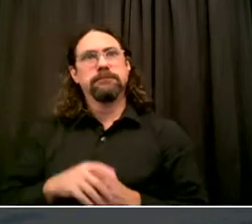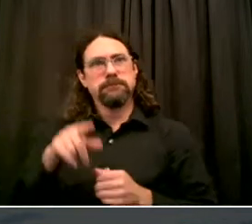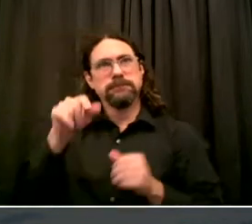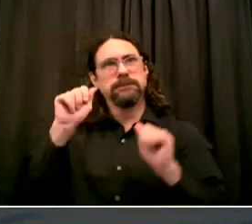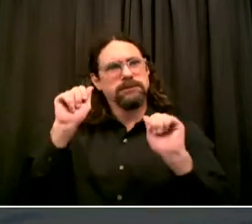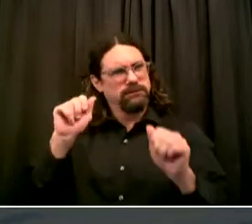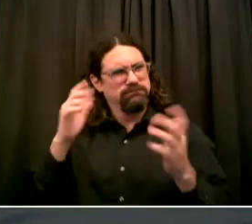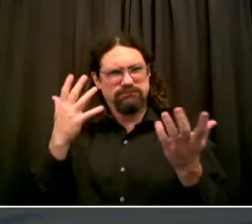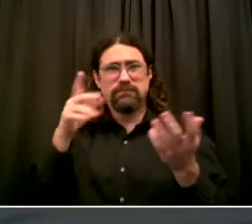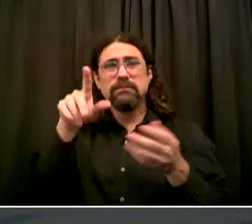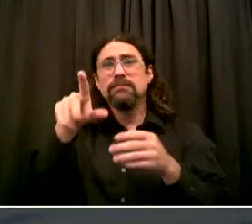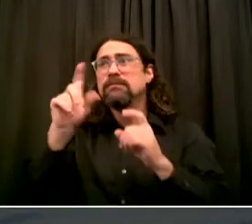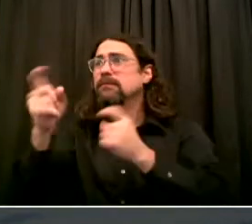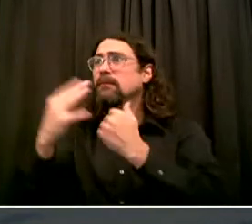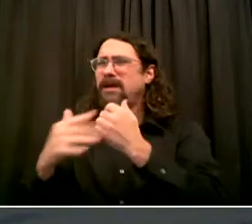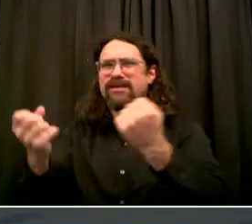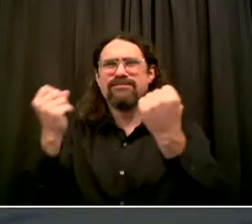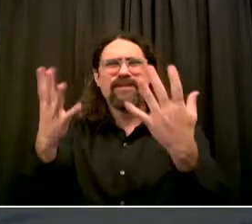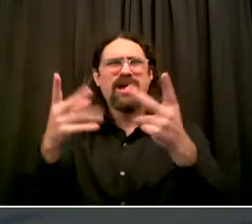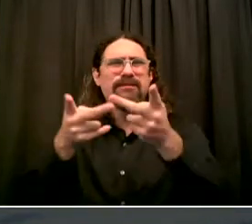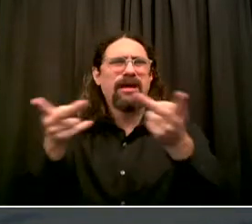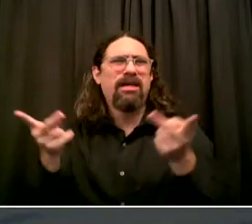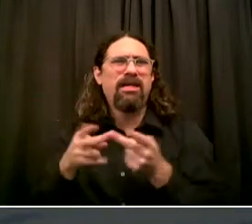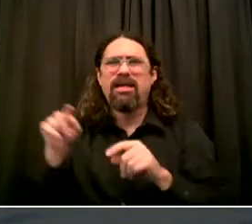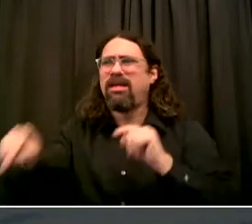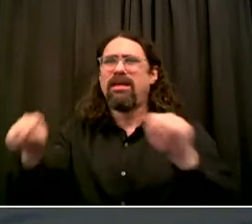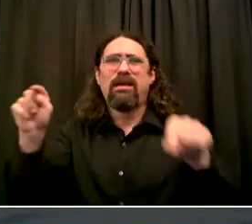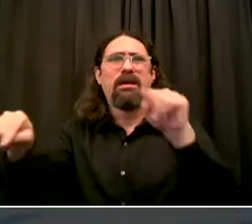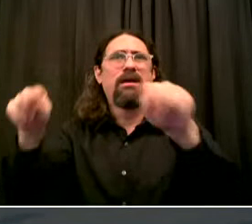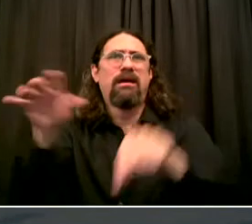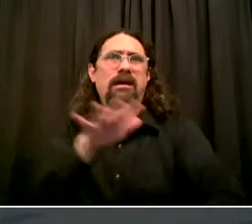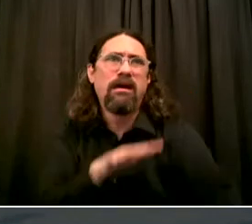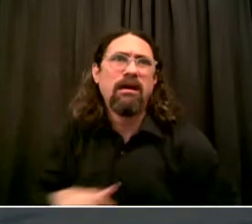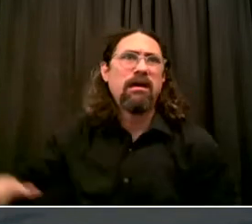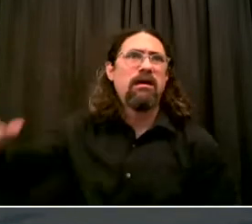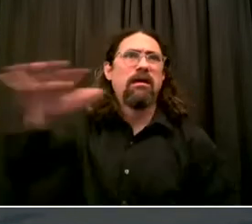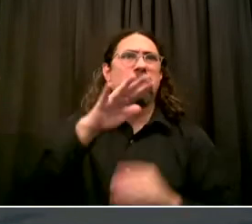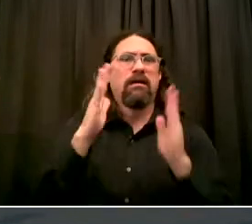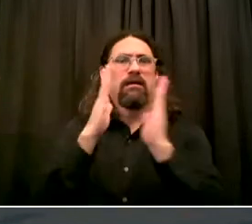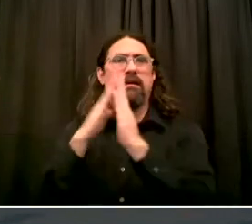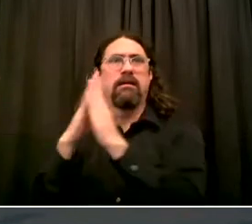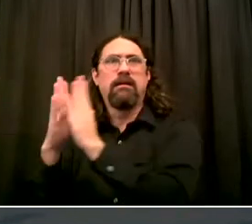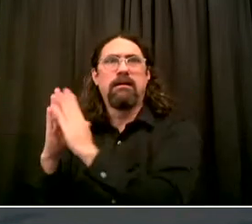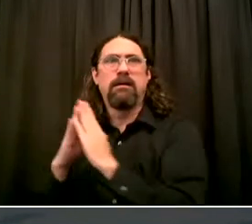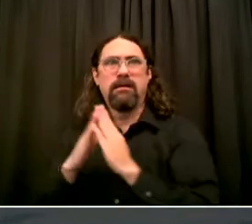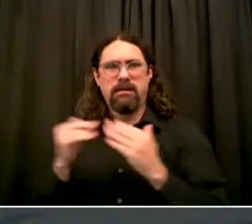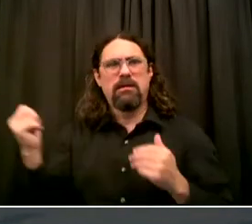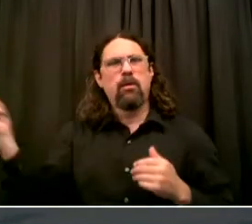SO TO MME AKA BLOOD DONATION, THEY HAVE LOCATIONS ALL